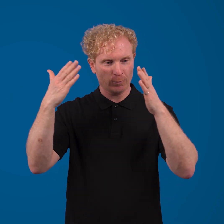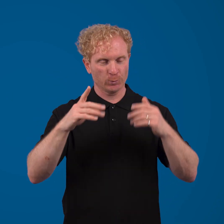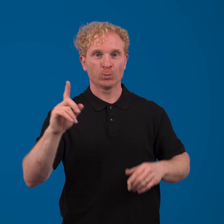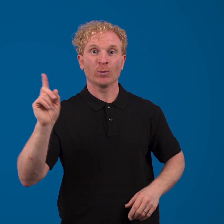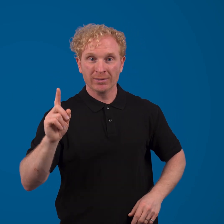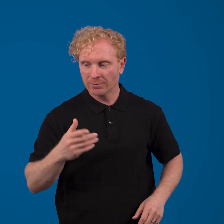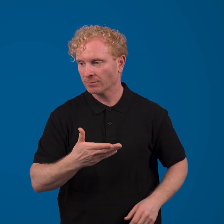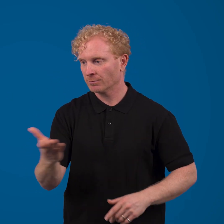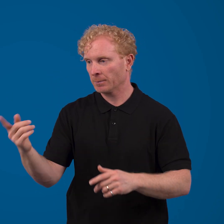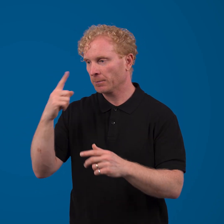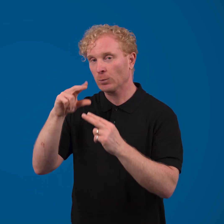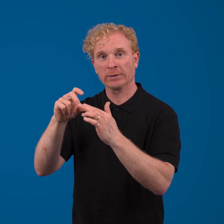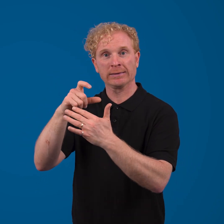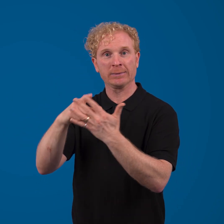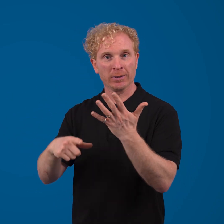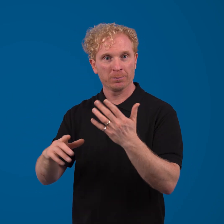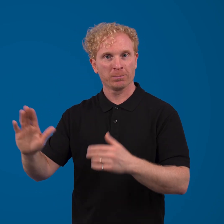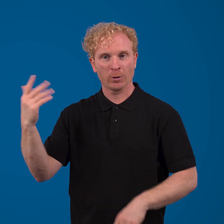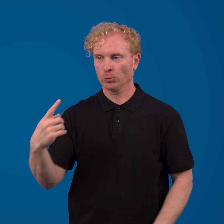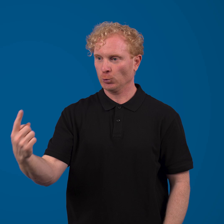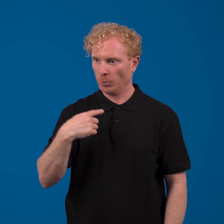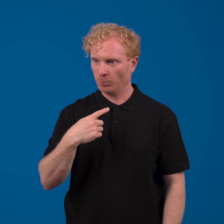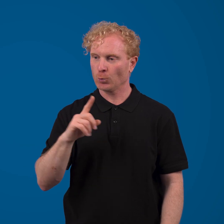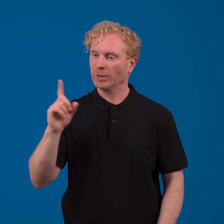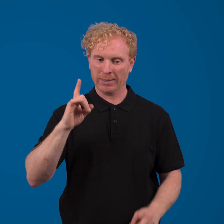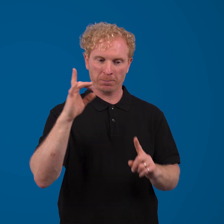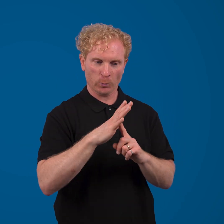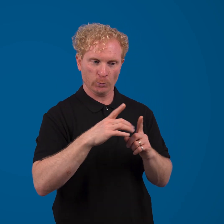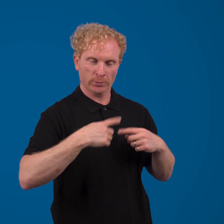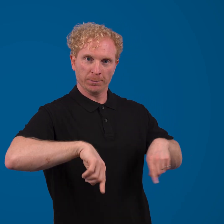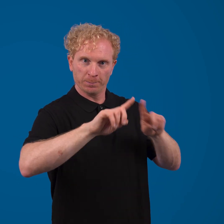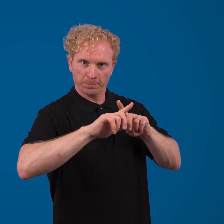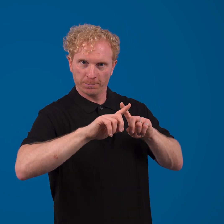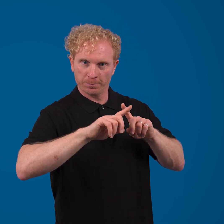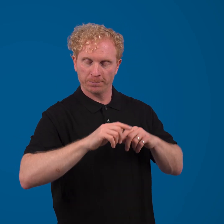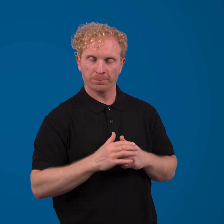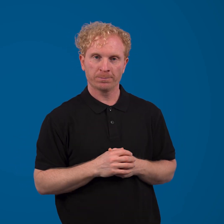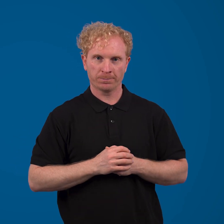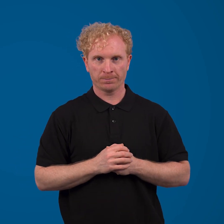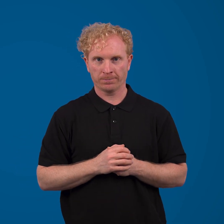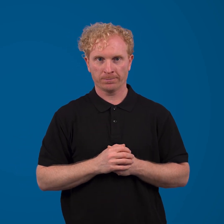focussing on what people with disability have said is important to them.